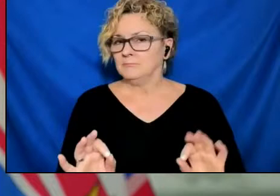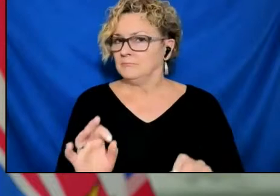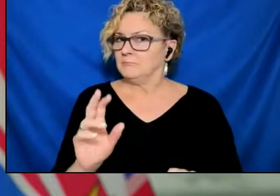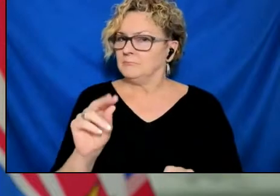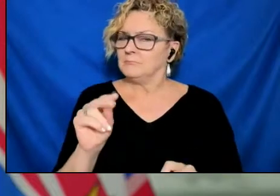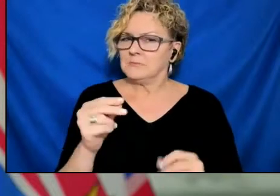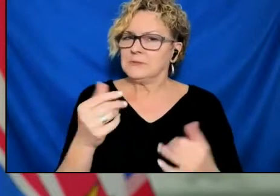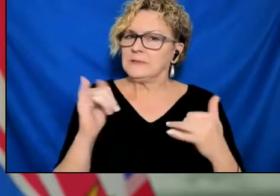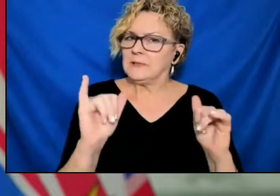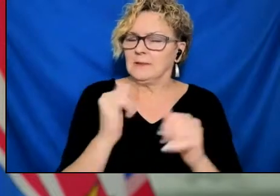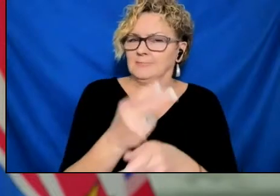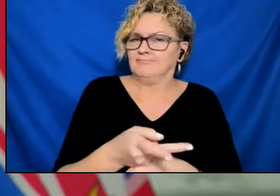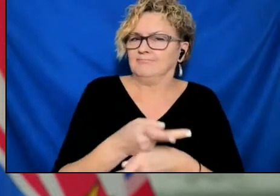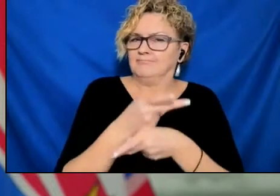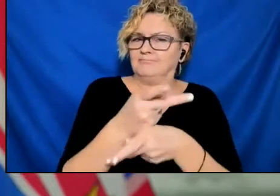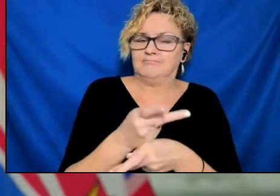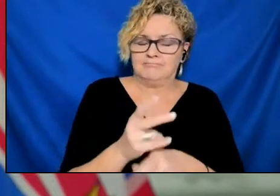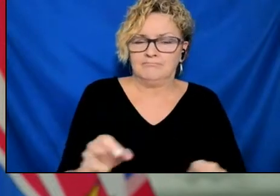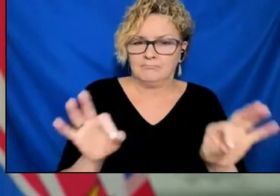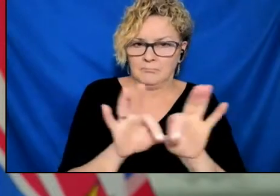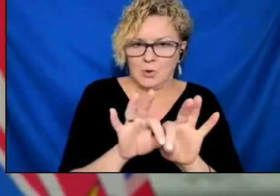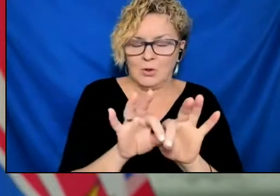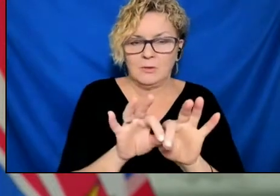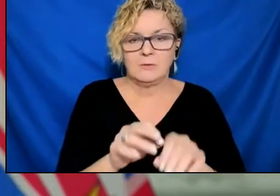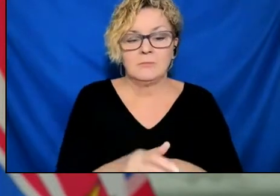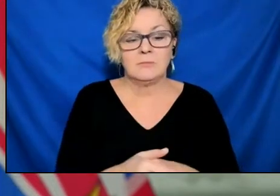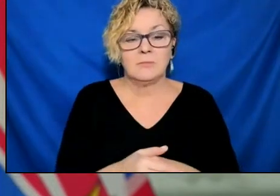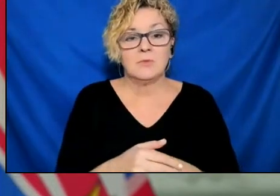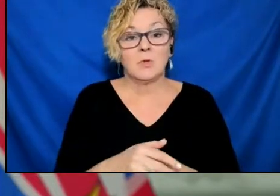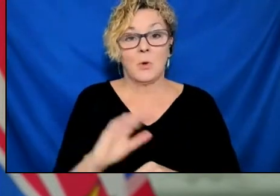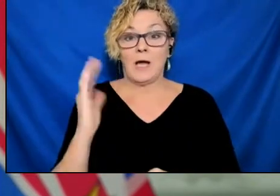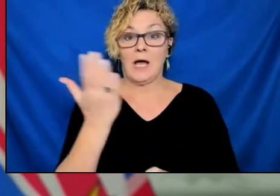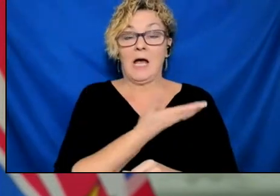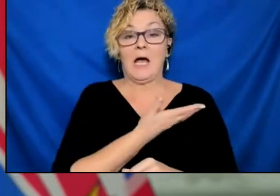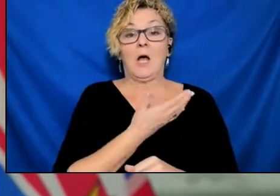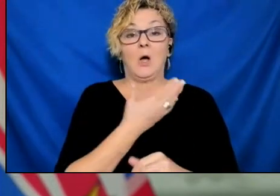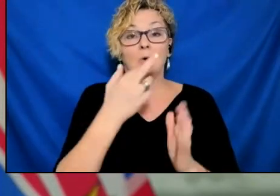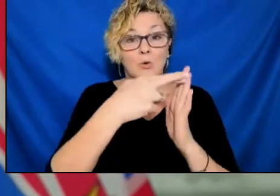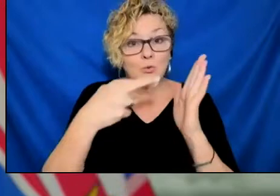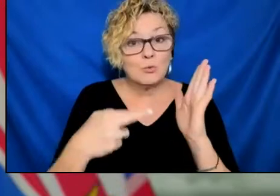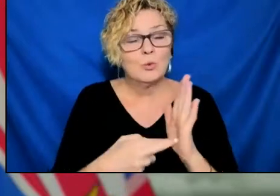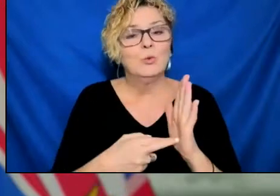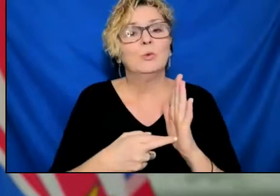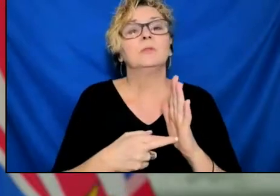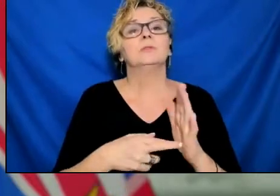monitor, and that's why we're taking some of these measures today. What we have done collectively